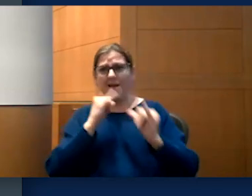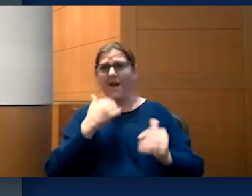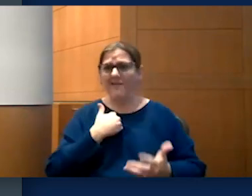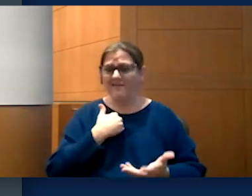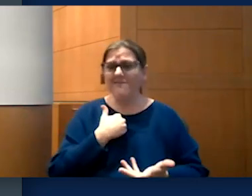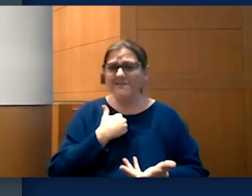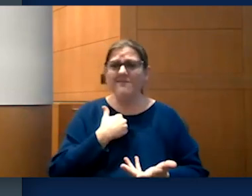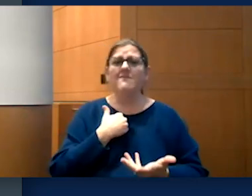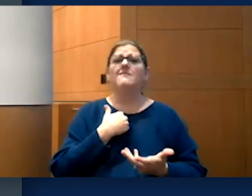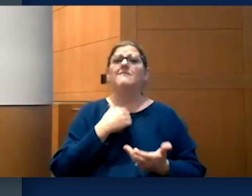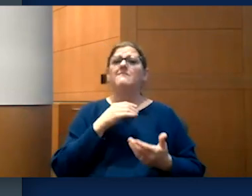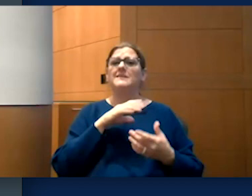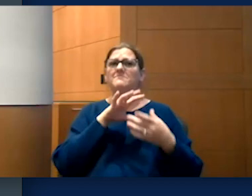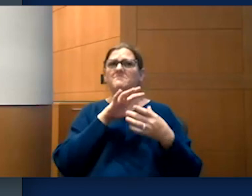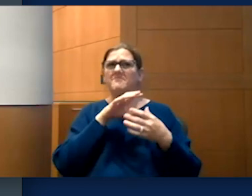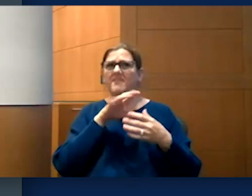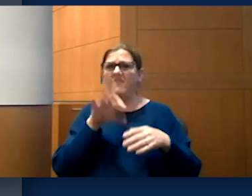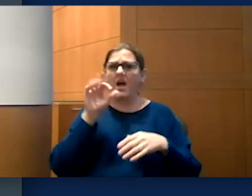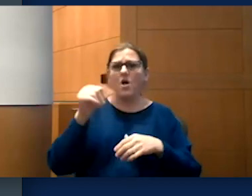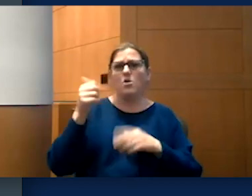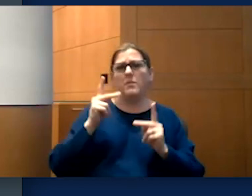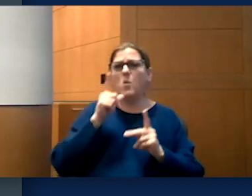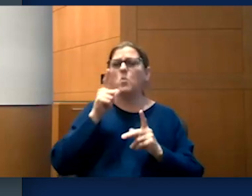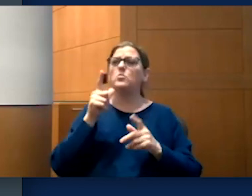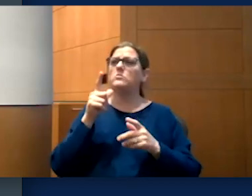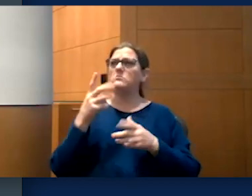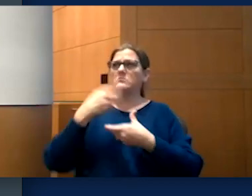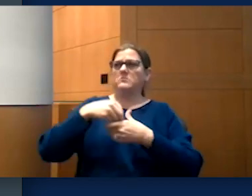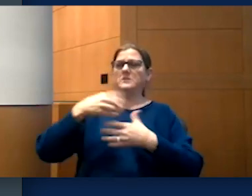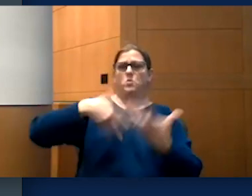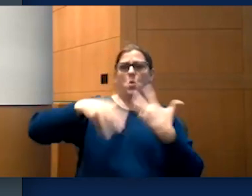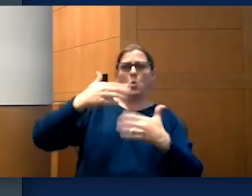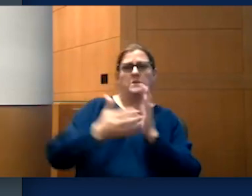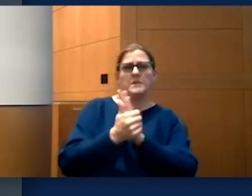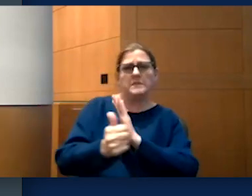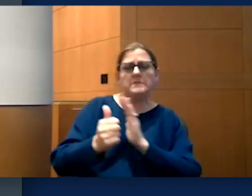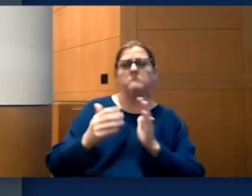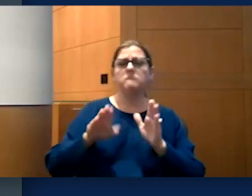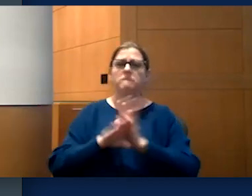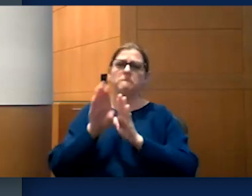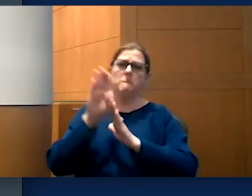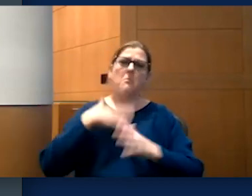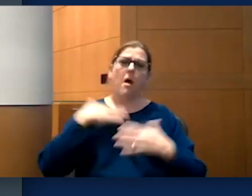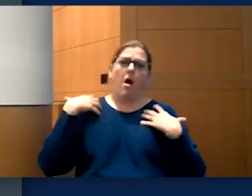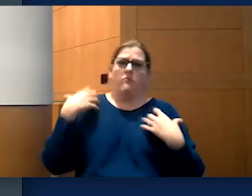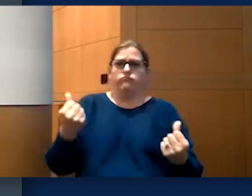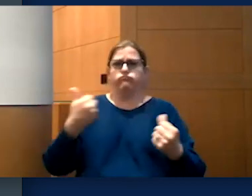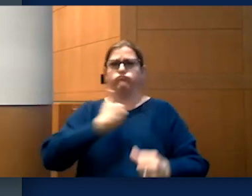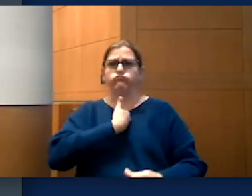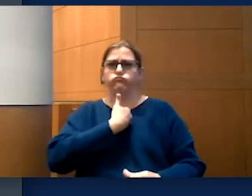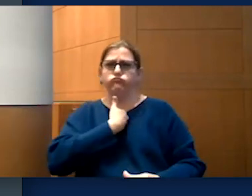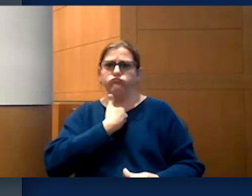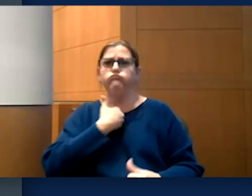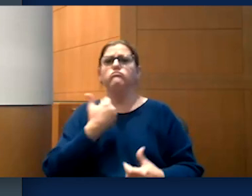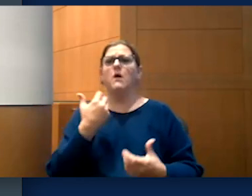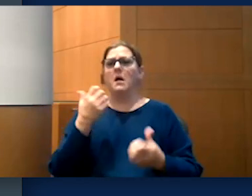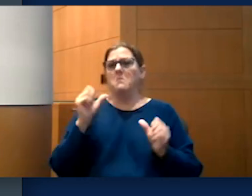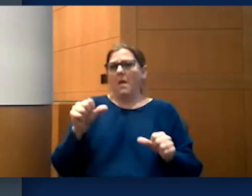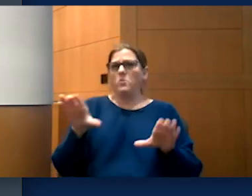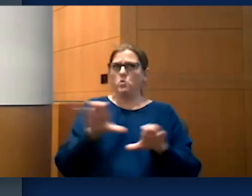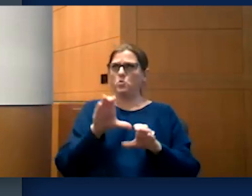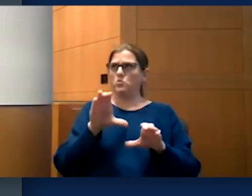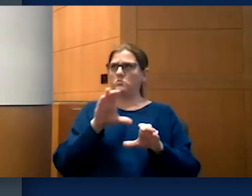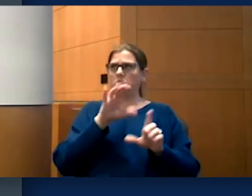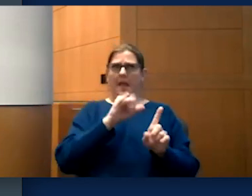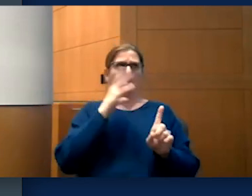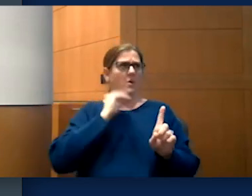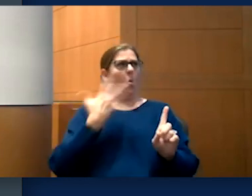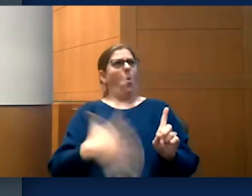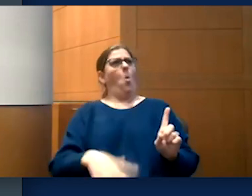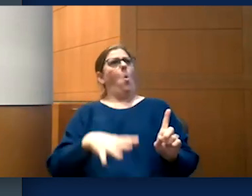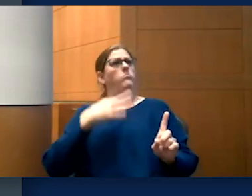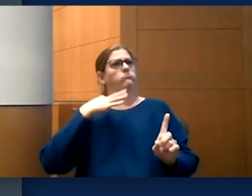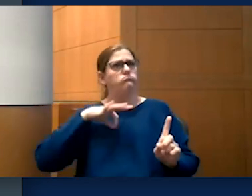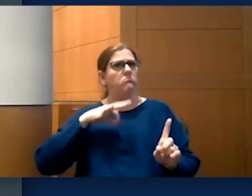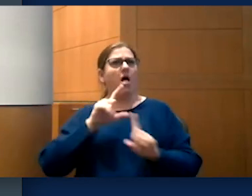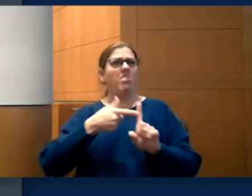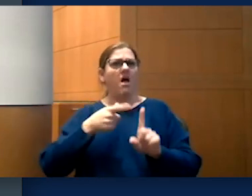you know, connecting with others, improving social skills, building self confidence and getting the chance to go and do something you didn't think you'd be able to do again. That's so rewarding for people.